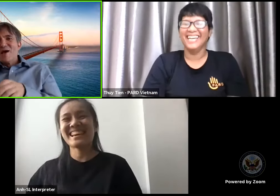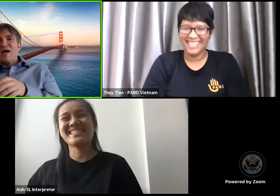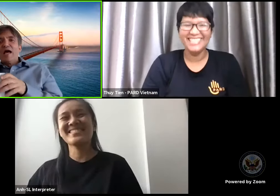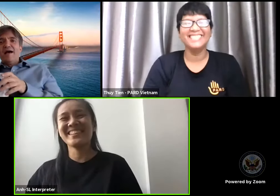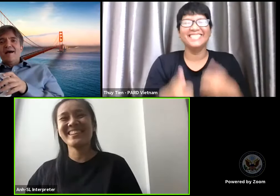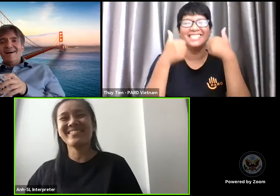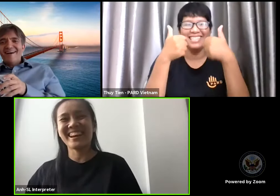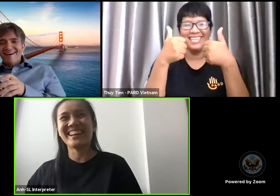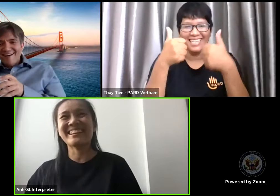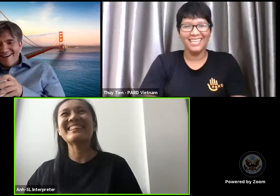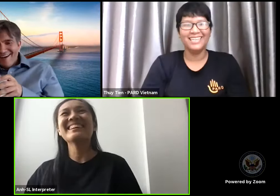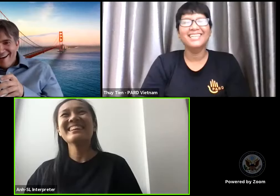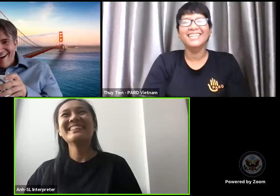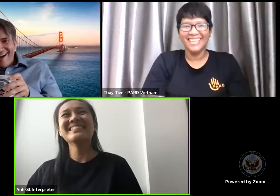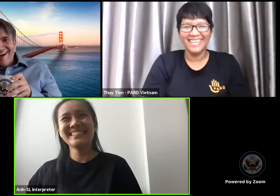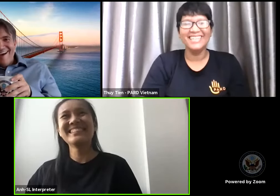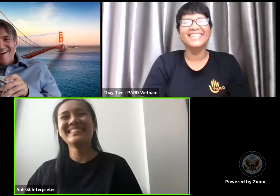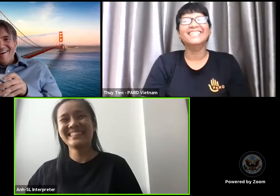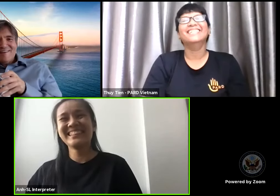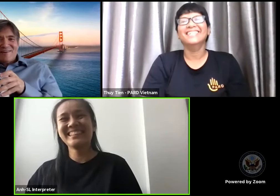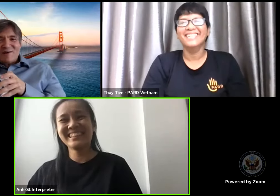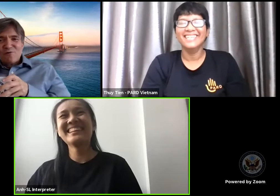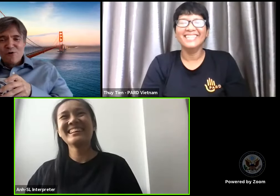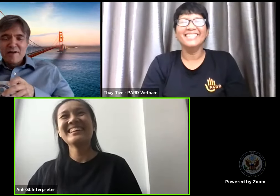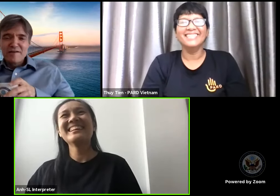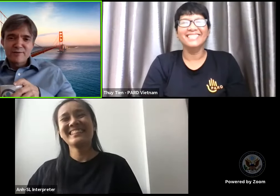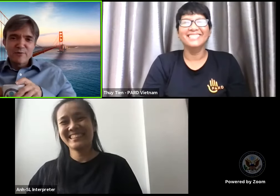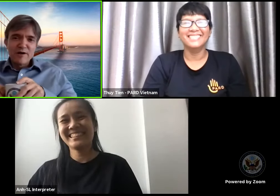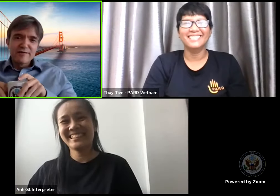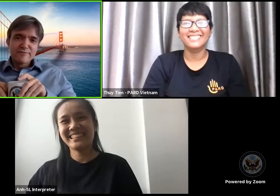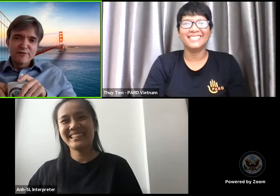Yes, you did it right. [Jason] What is one of your